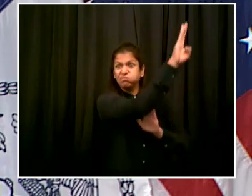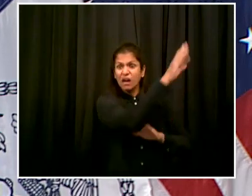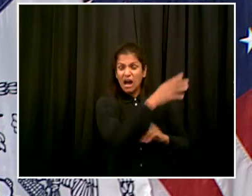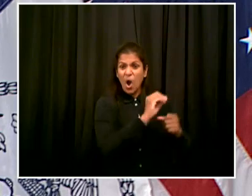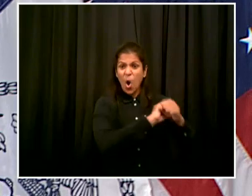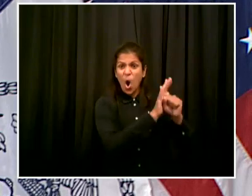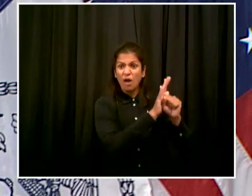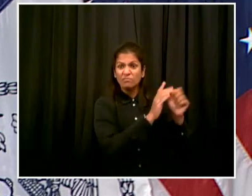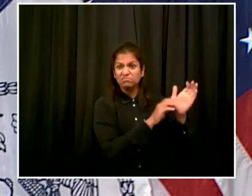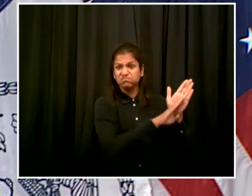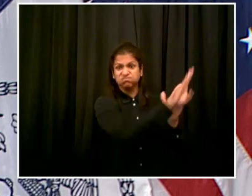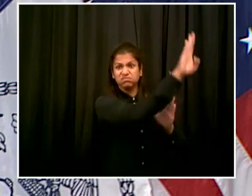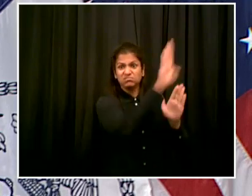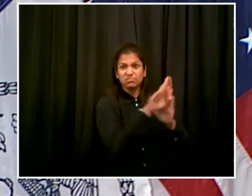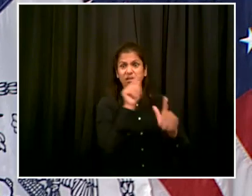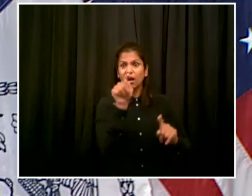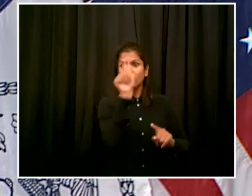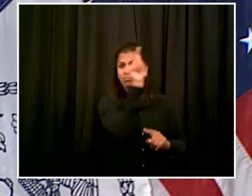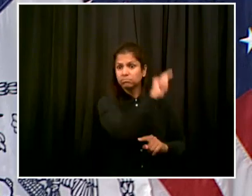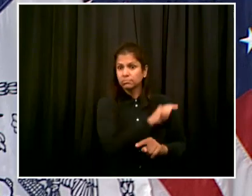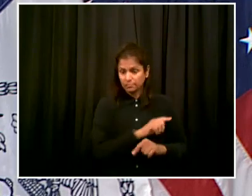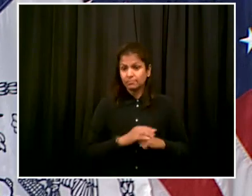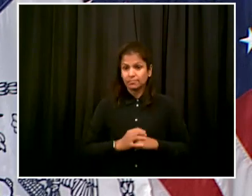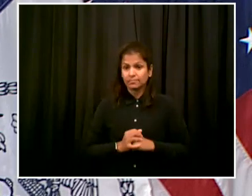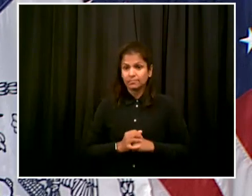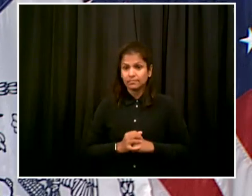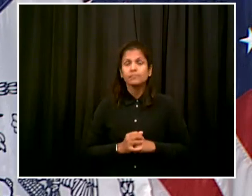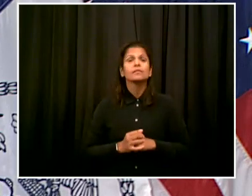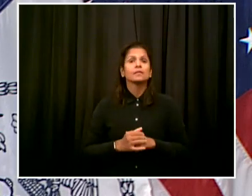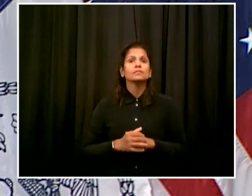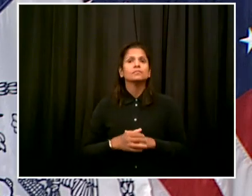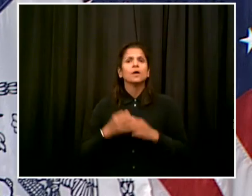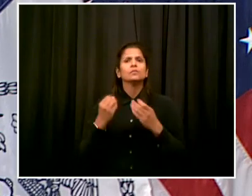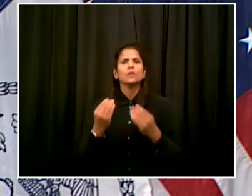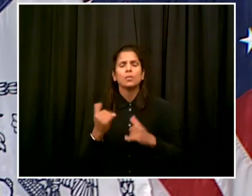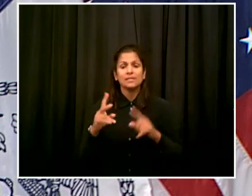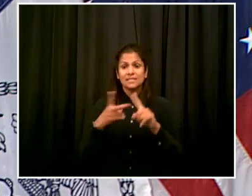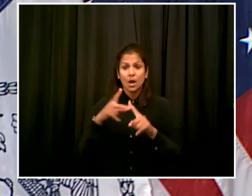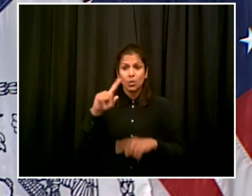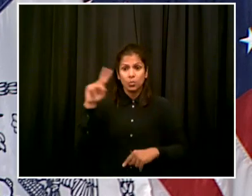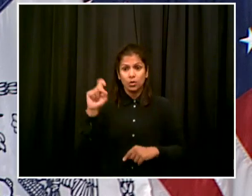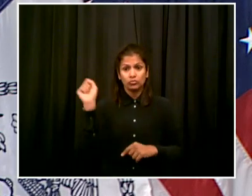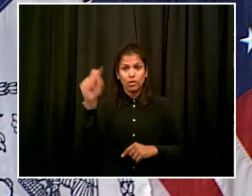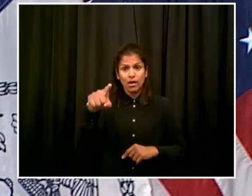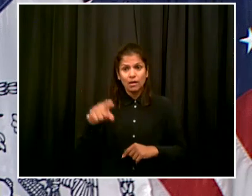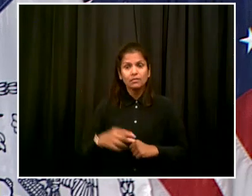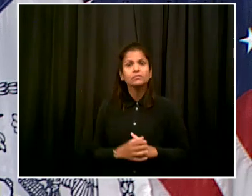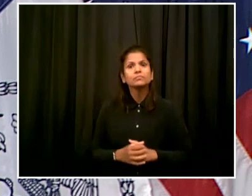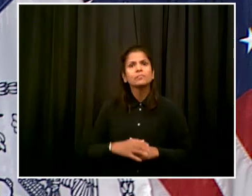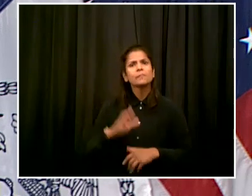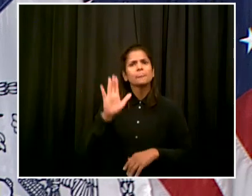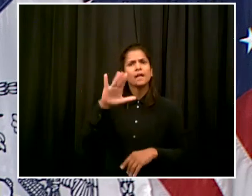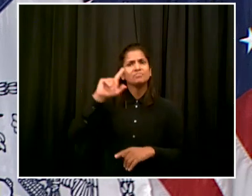OTHER STANDARD ARNOUD HTE UCONTY RTHAT WE BELIEVE NEW YORK TYCI ISUP TO THAT BECAUSE OF HOW WELL WE HAVE DONE OVER THE LAST FEW MONTHS KEEPING